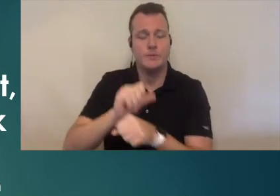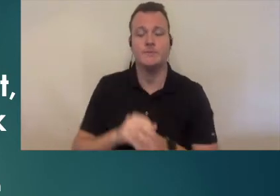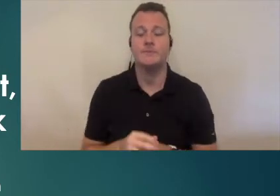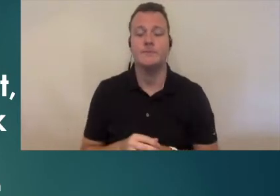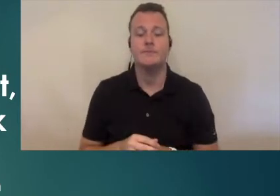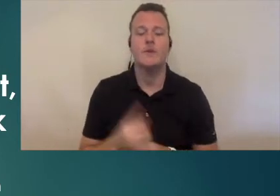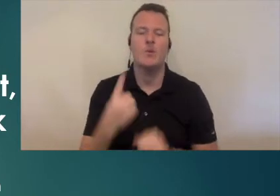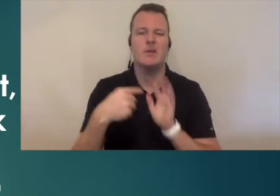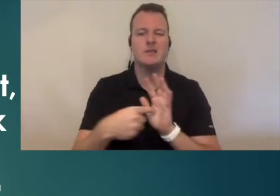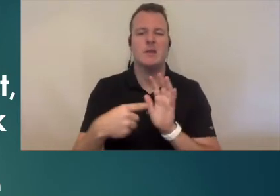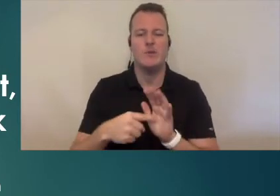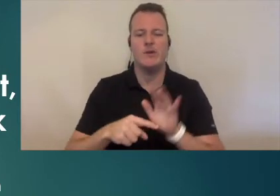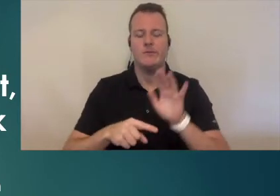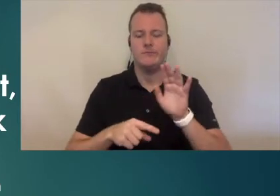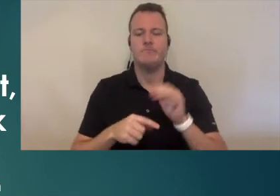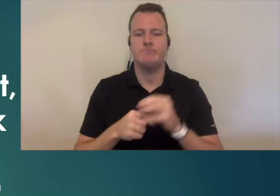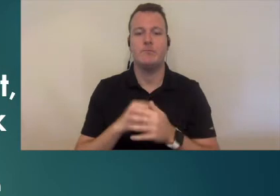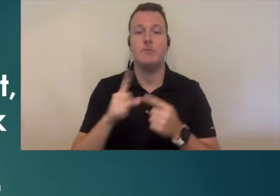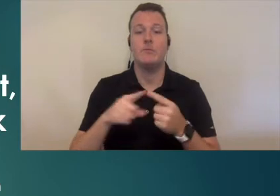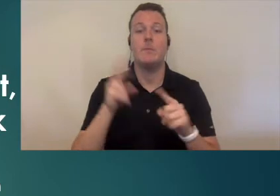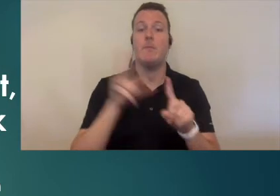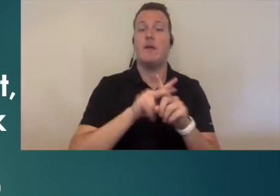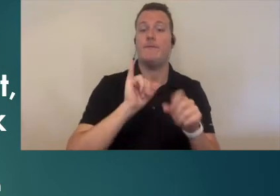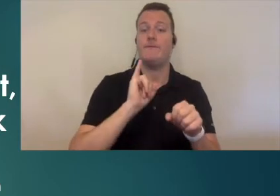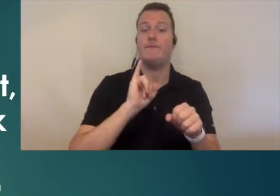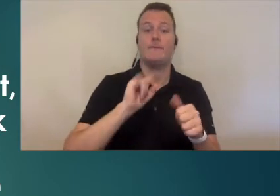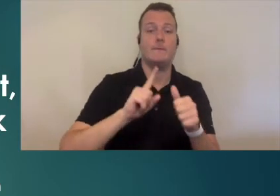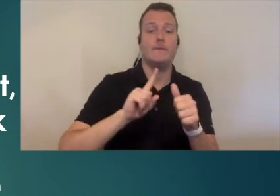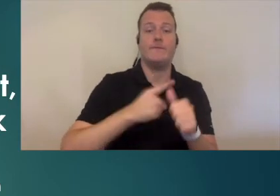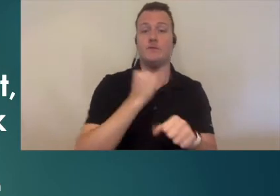example what you might see on a resume when applying for your first job when